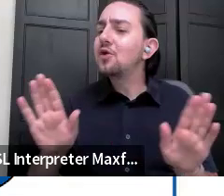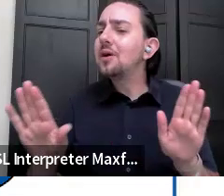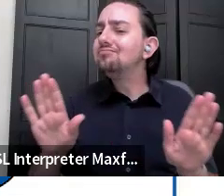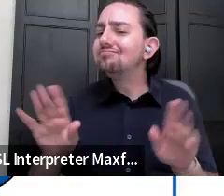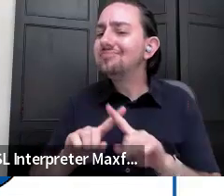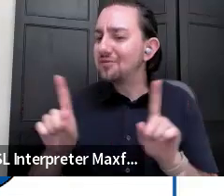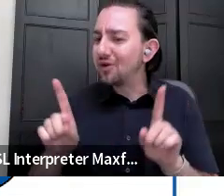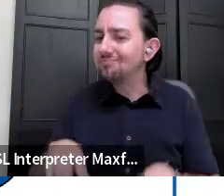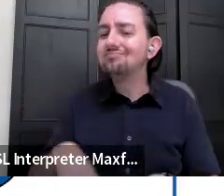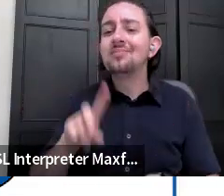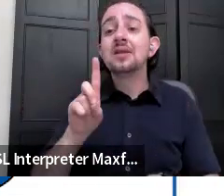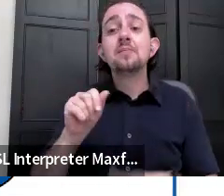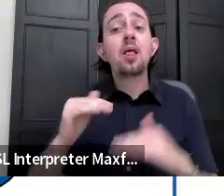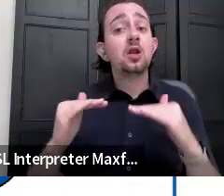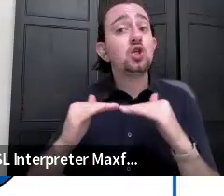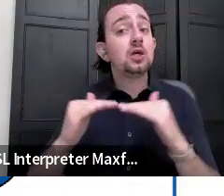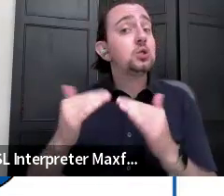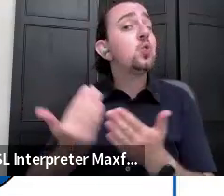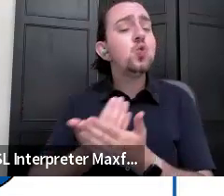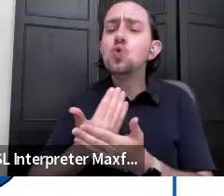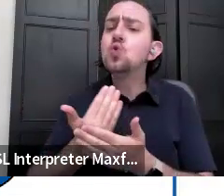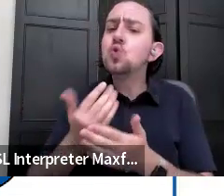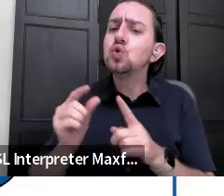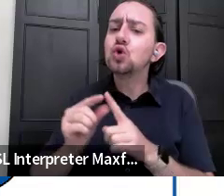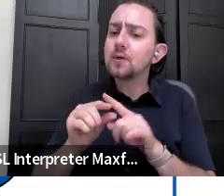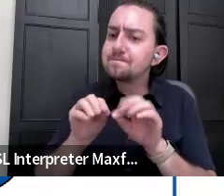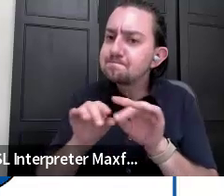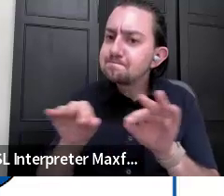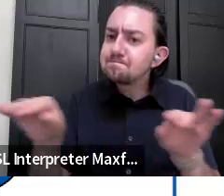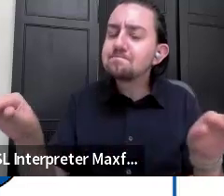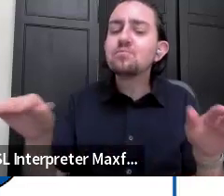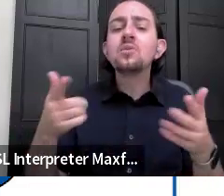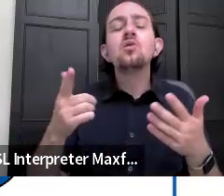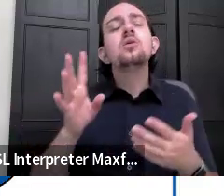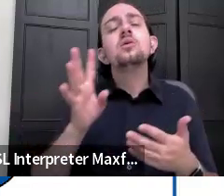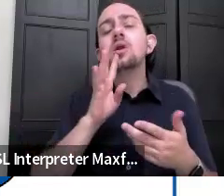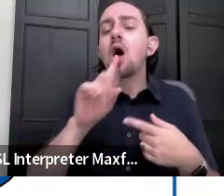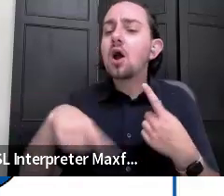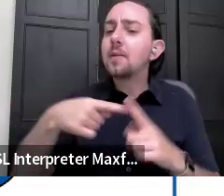term that people are starting to use to talk about enabling more civil rights for people.